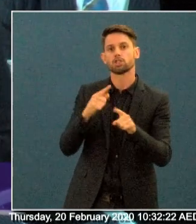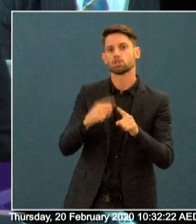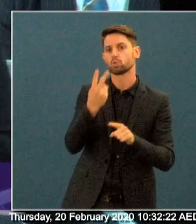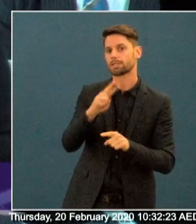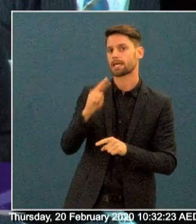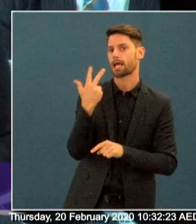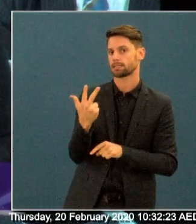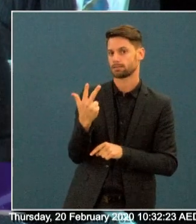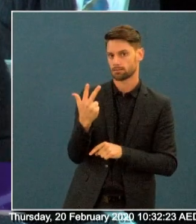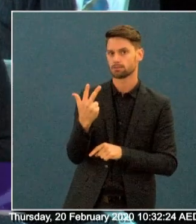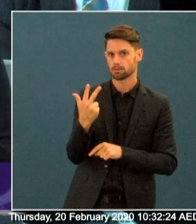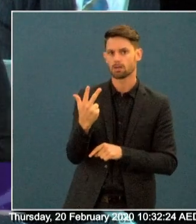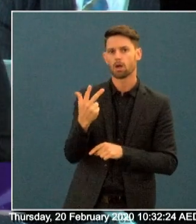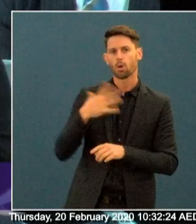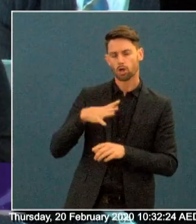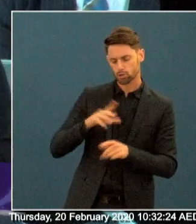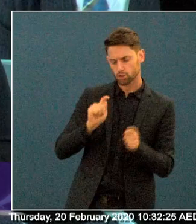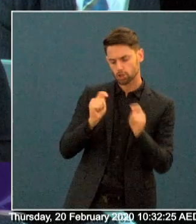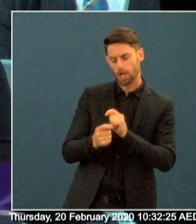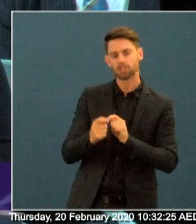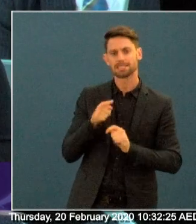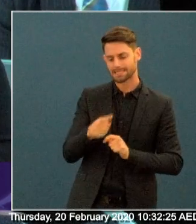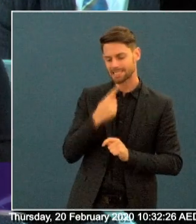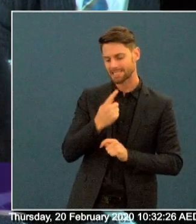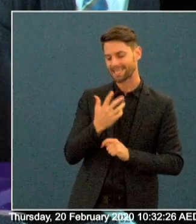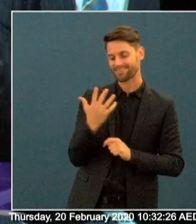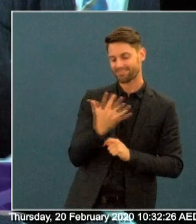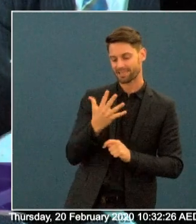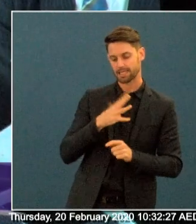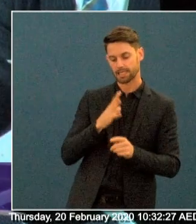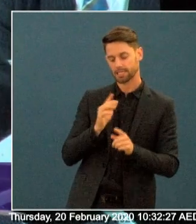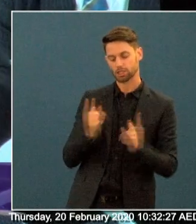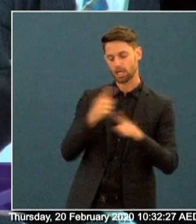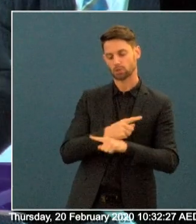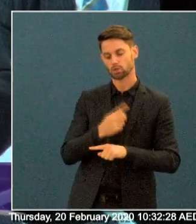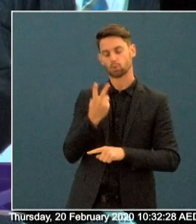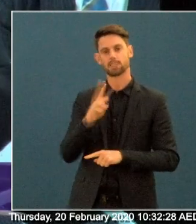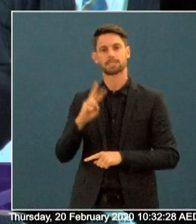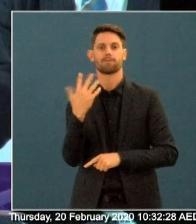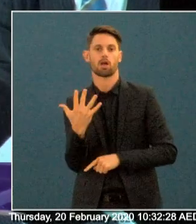And you wanted to change the reference from 15 to 25, is that right? That's correct.